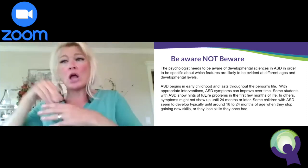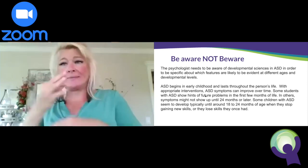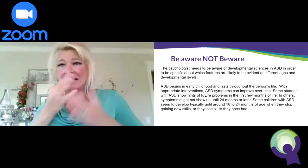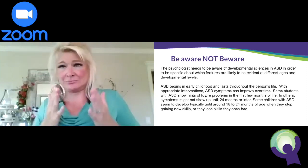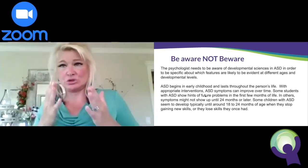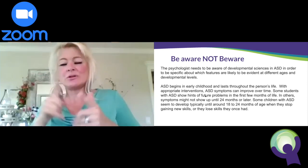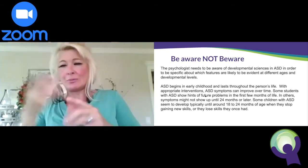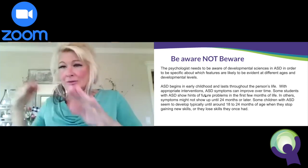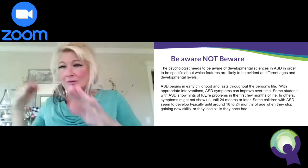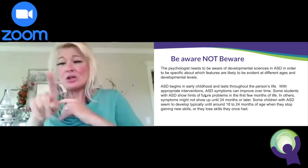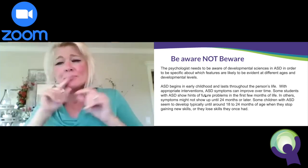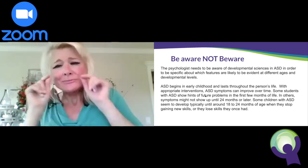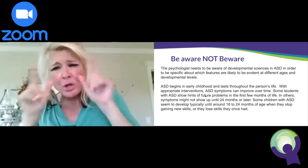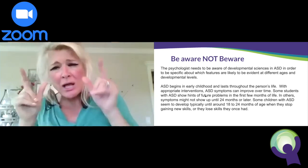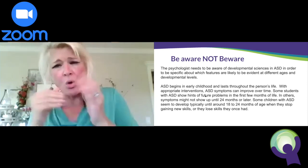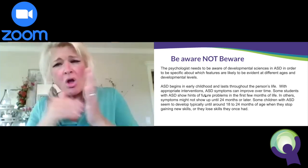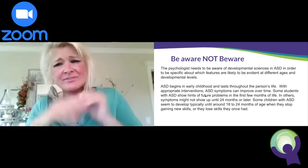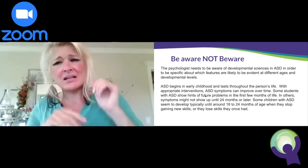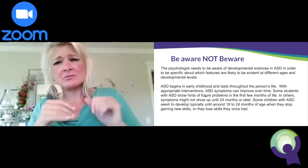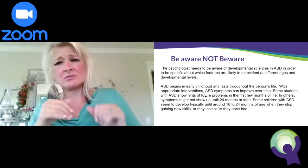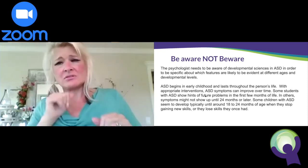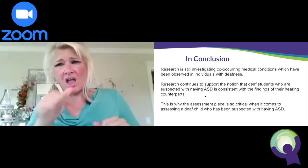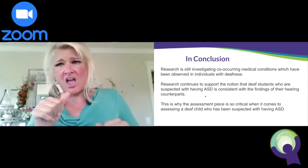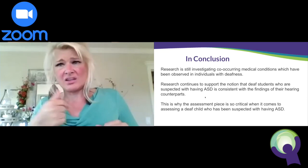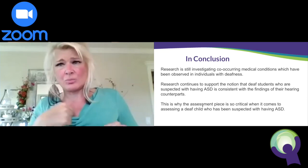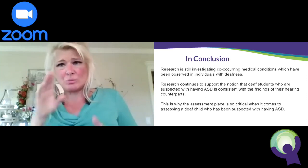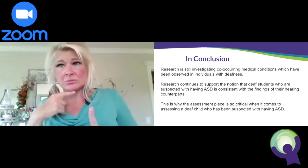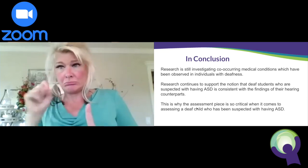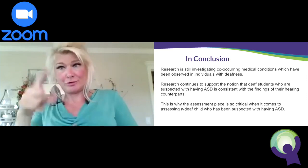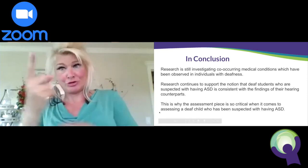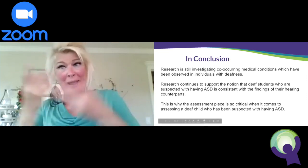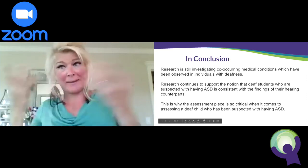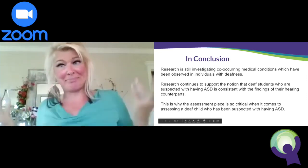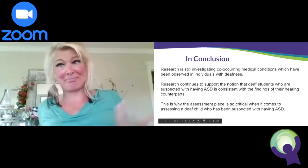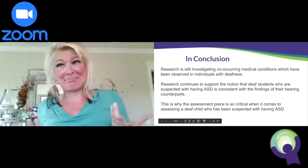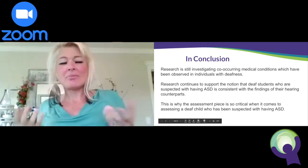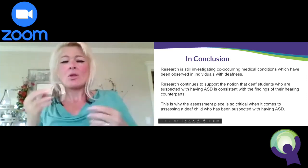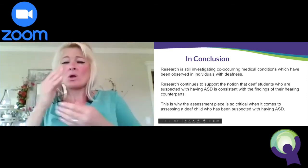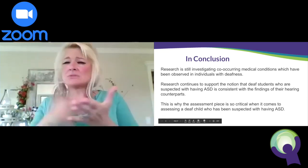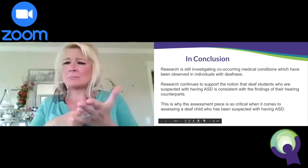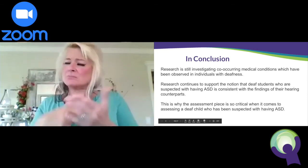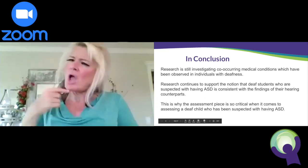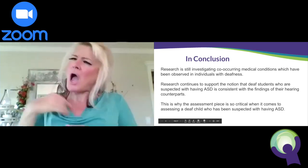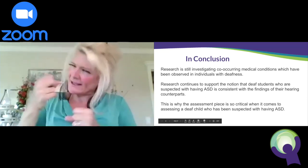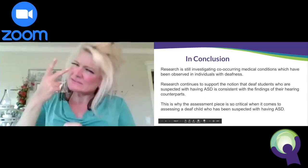assessments and the tools and the directions when you're giving those assessments and looking at the whole child and looking at how